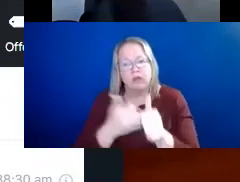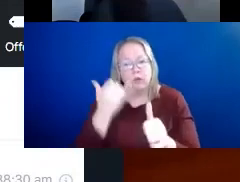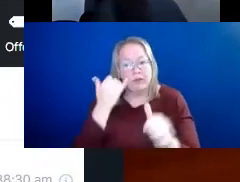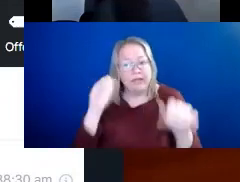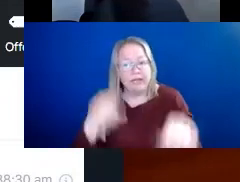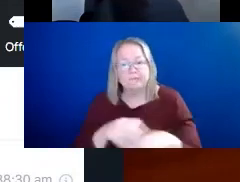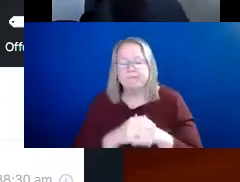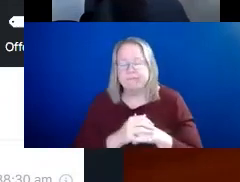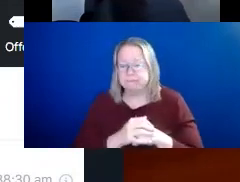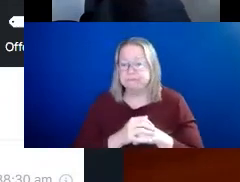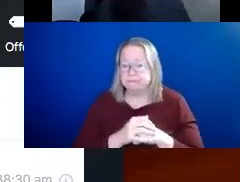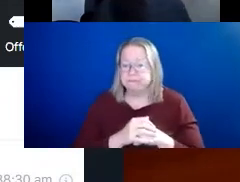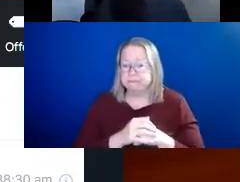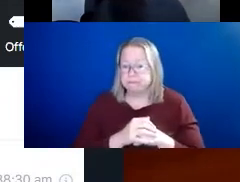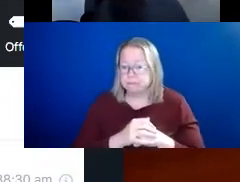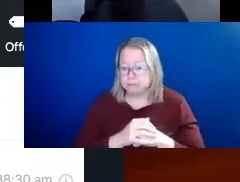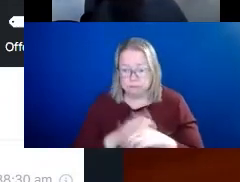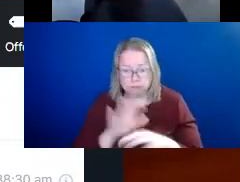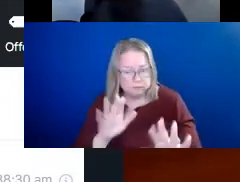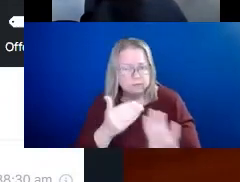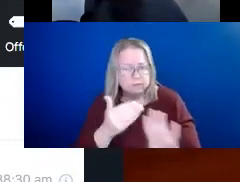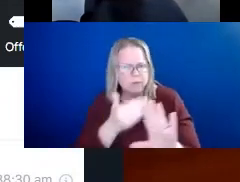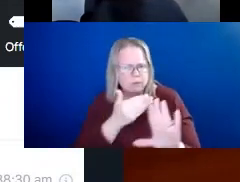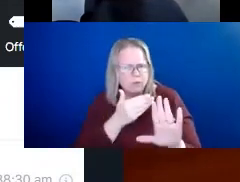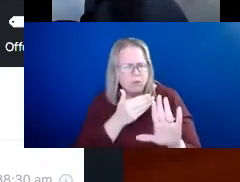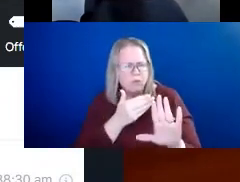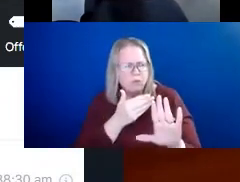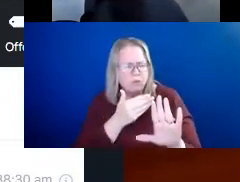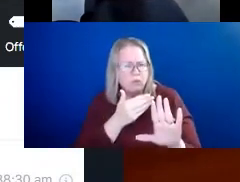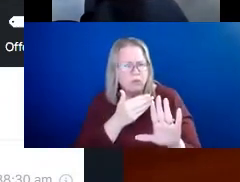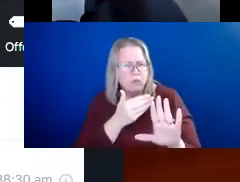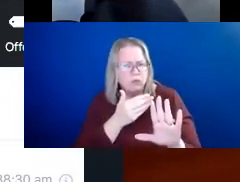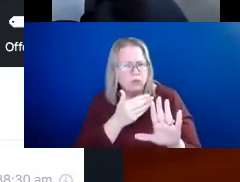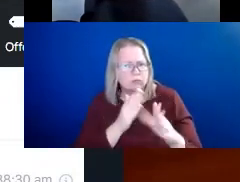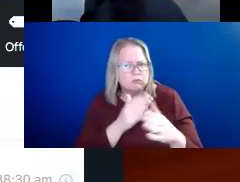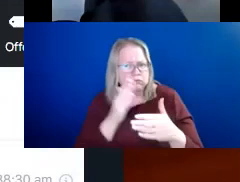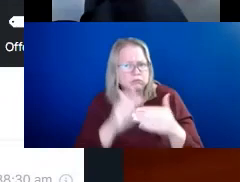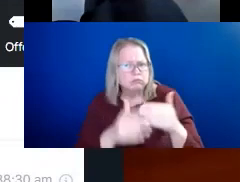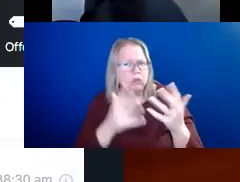Before we continue 12:49:49 , I want to acknowledge that I do see